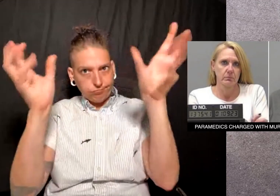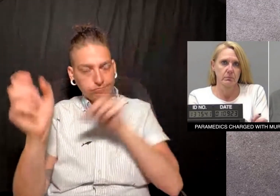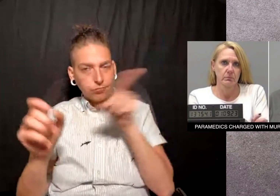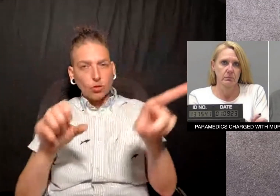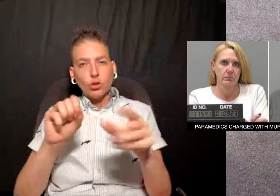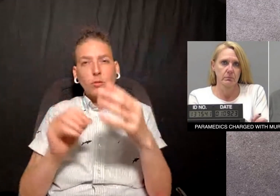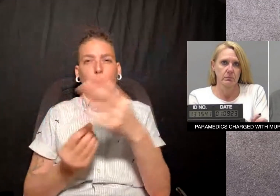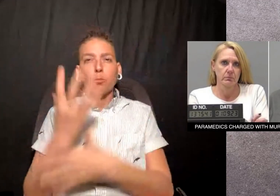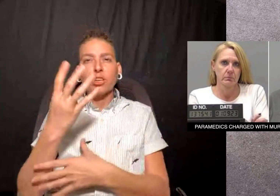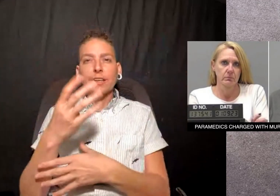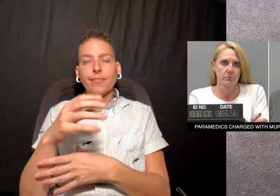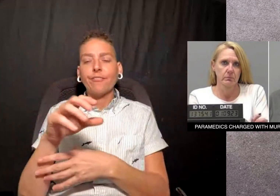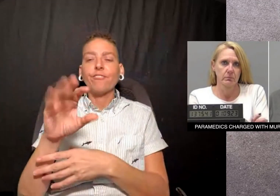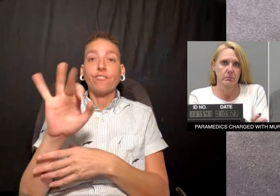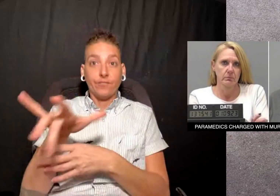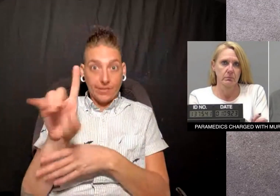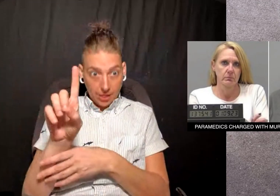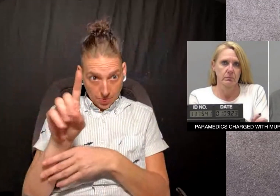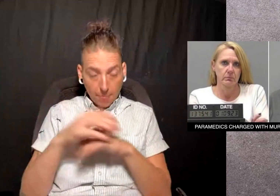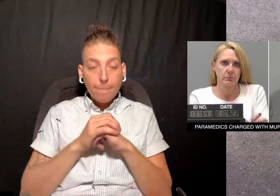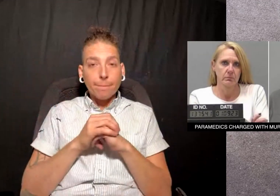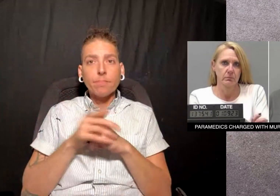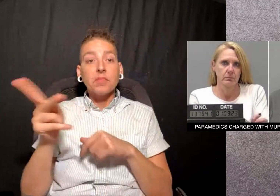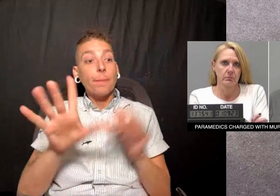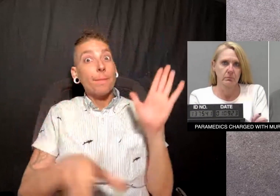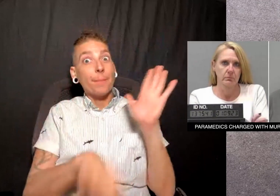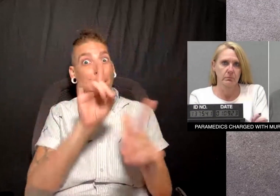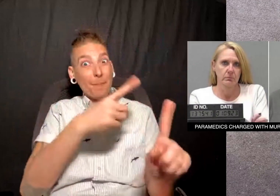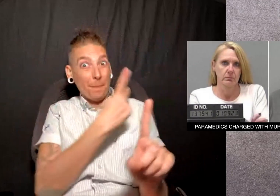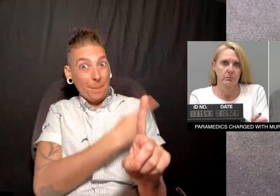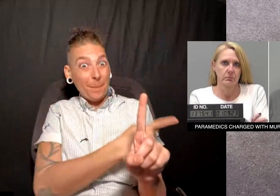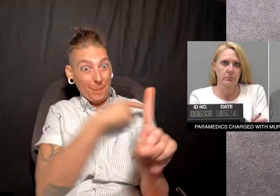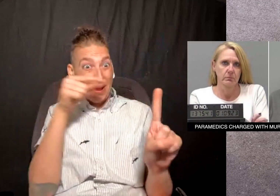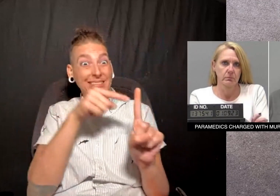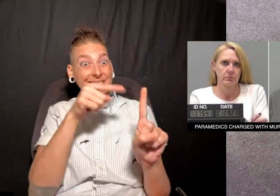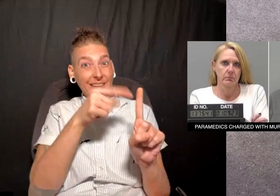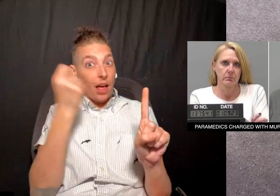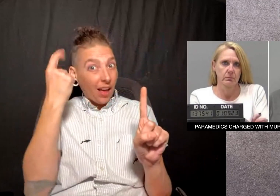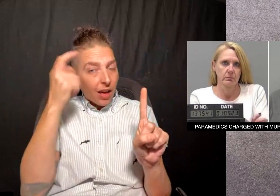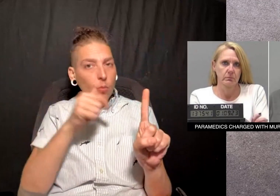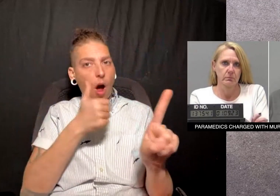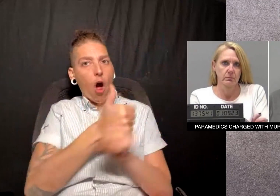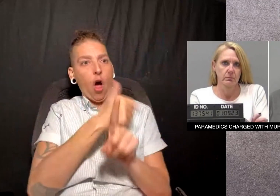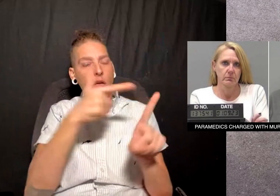they picked up a patient who was allegedly going through alcohol withdrawal